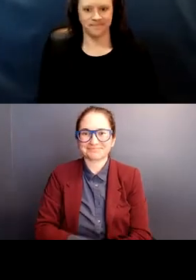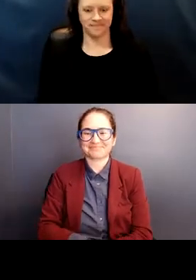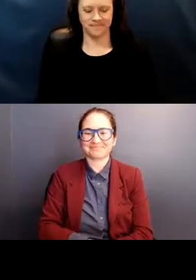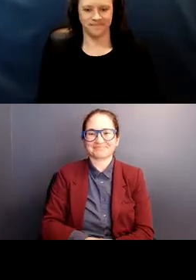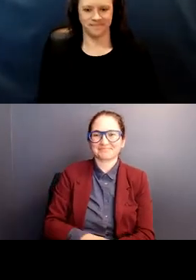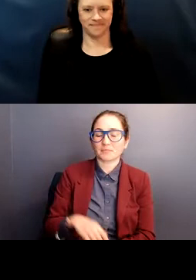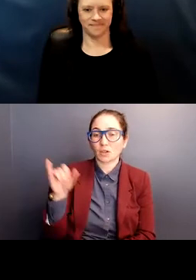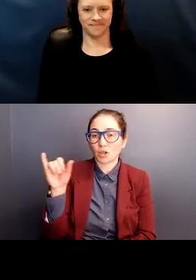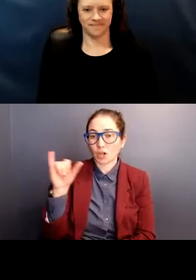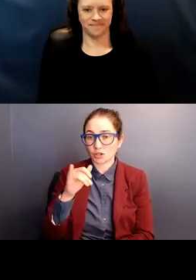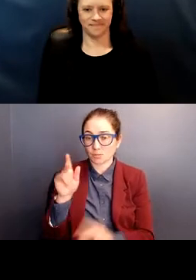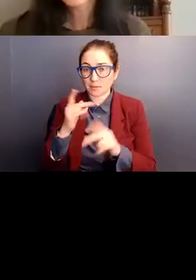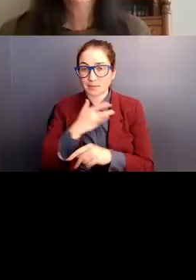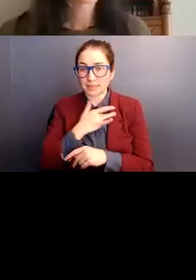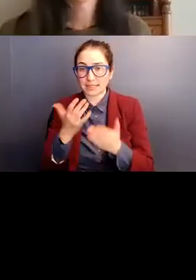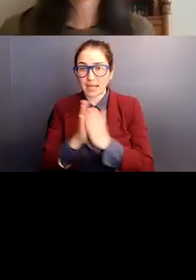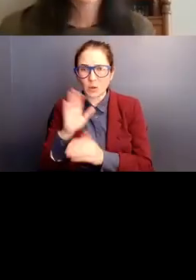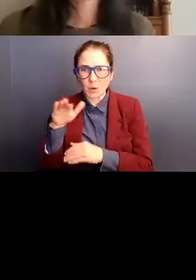is like, oh, God, I got this request, I don't know who